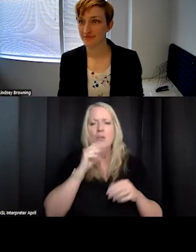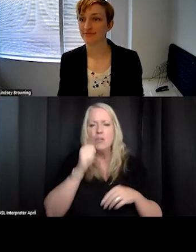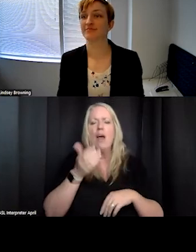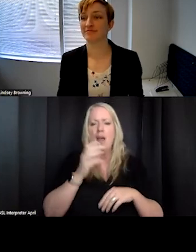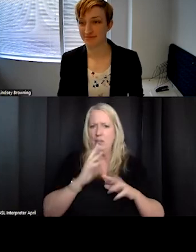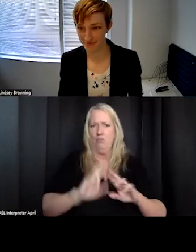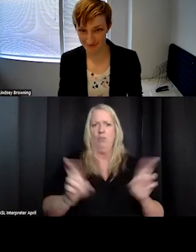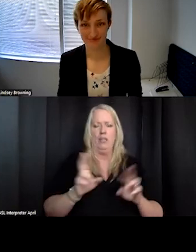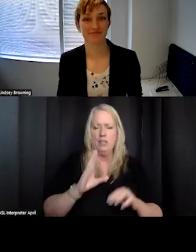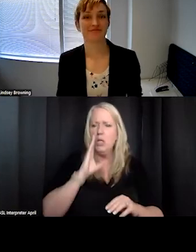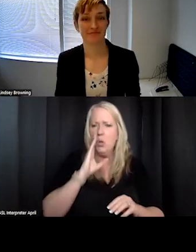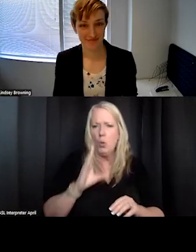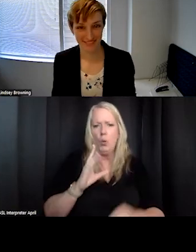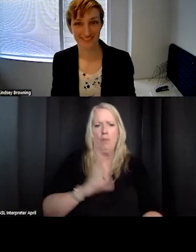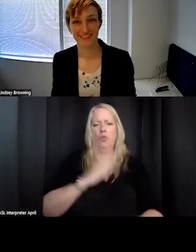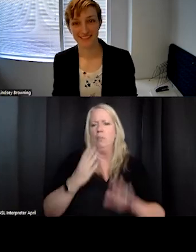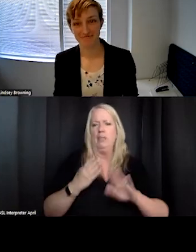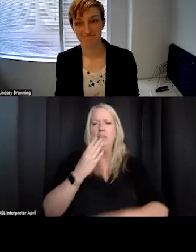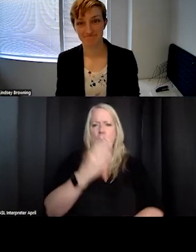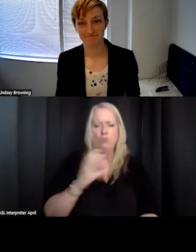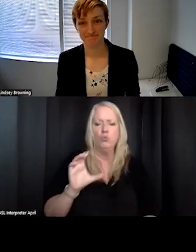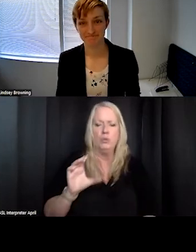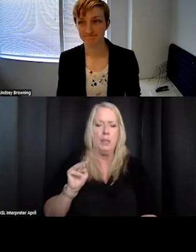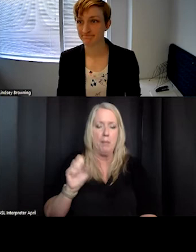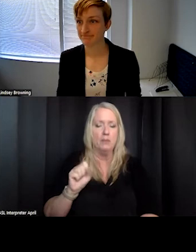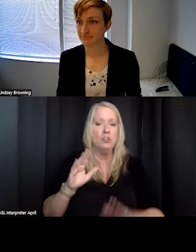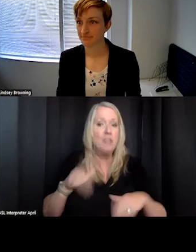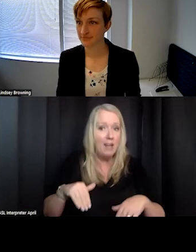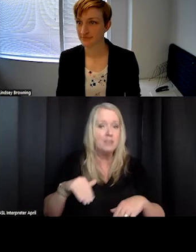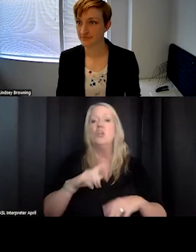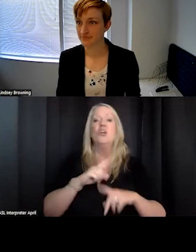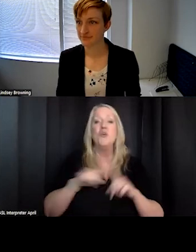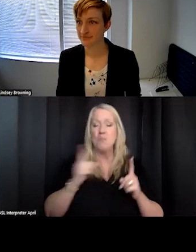OR HAVE BEEN FORMALLY SUBMIDDED TO, CMS YET. BUT WE ARE LOOKING FOR THAT TO BE COMING SOON.